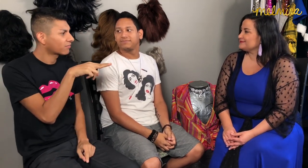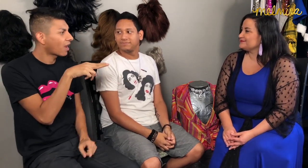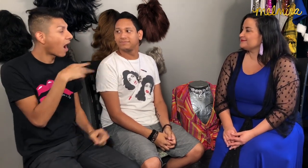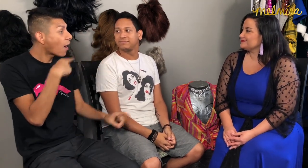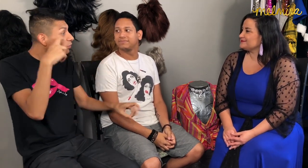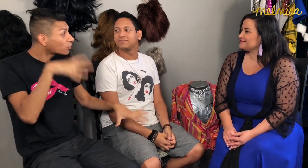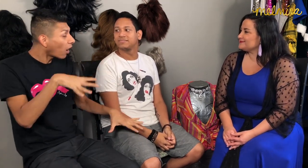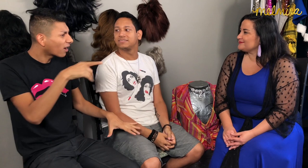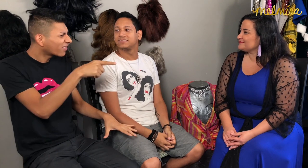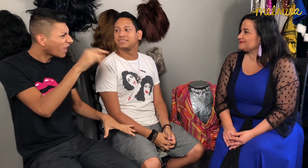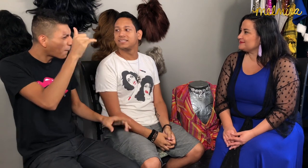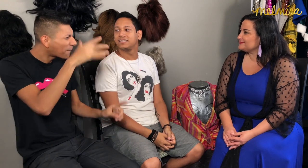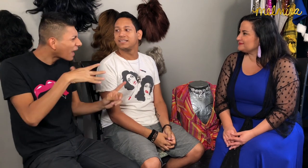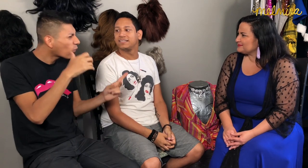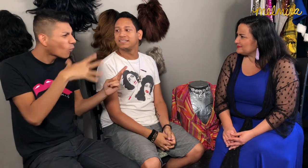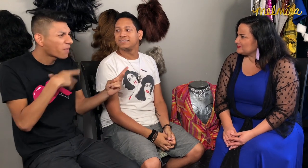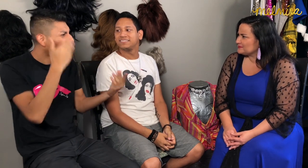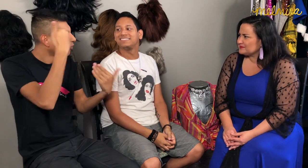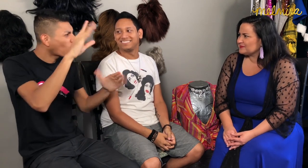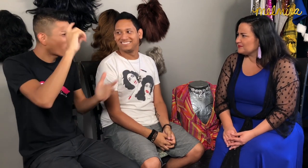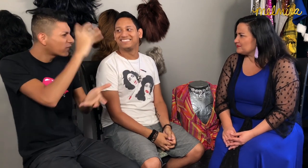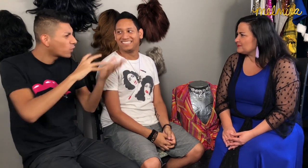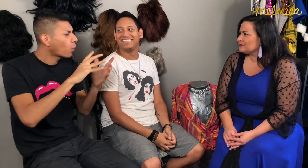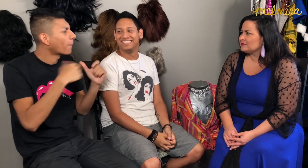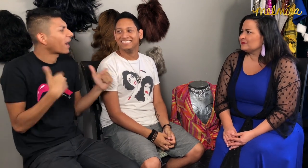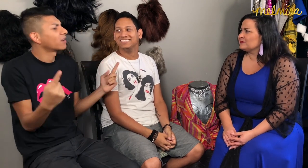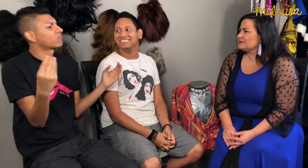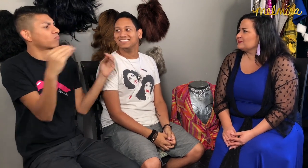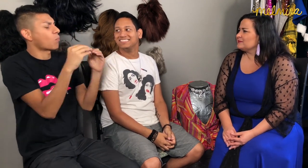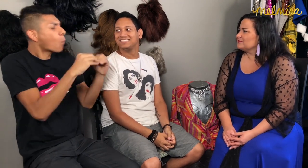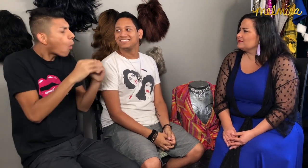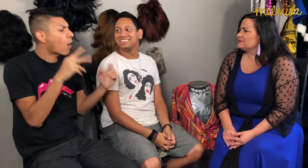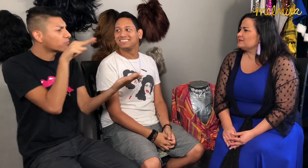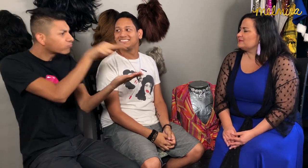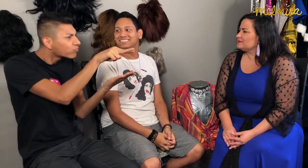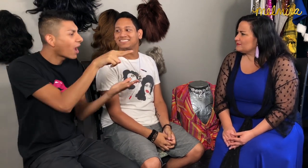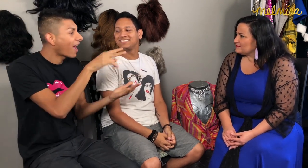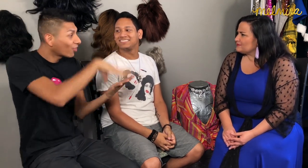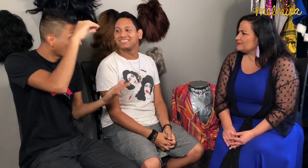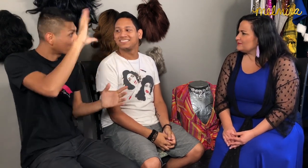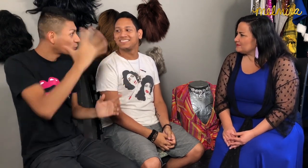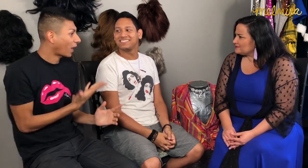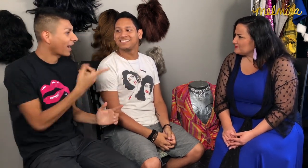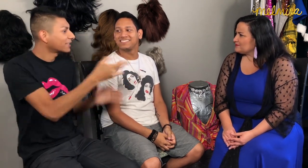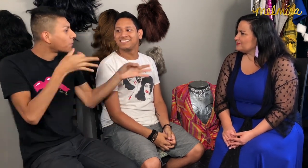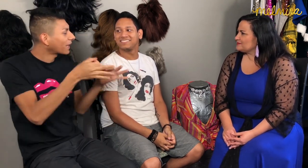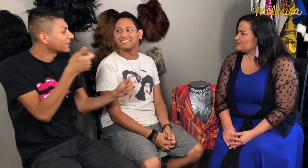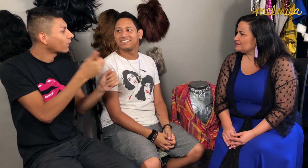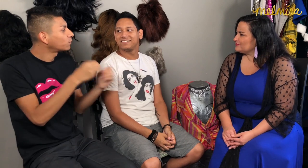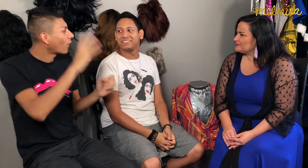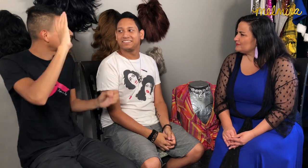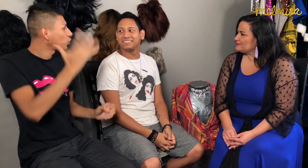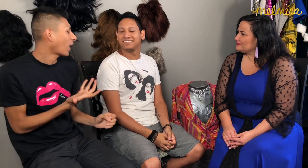I couldn't tell whether they were men or women, but looking at it more closeup, I got to learn more about drag and the show explained more about it.